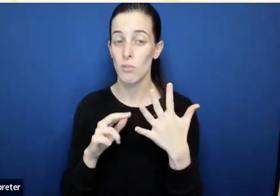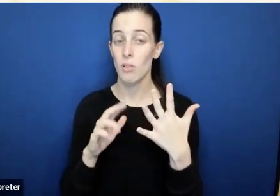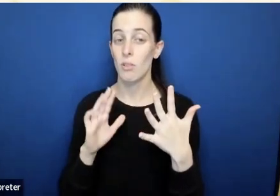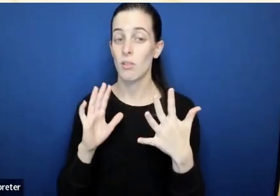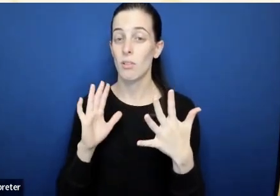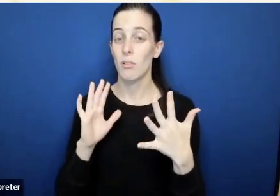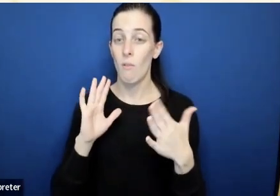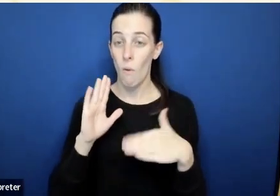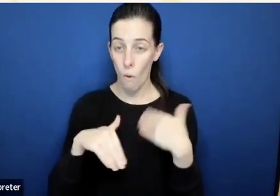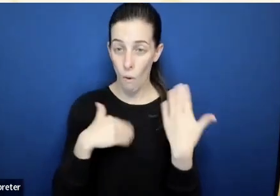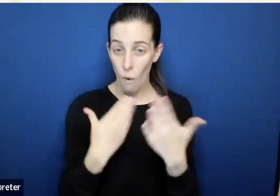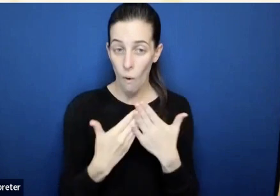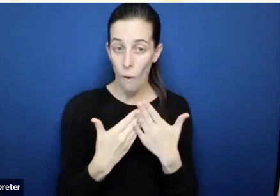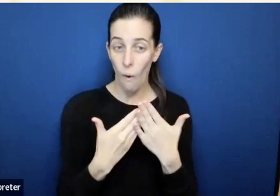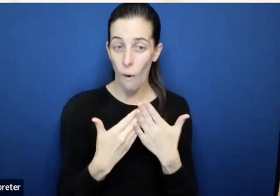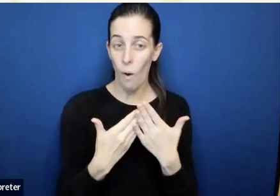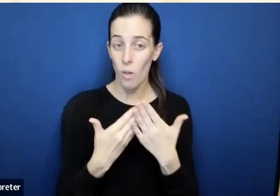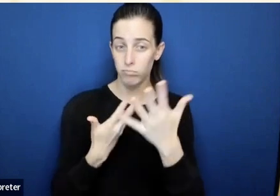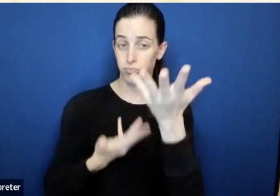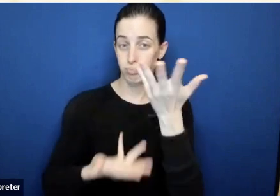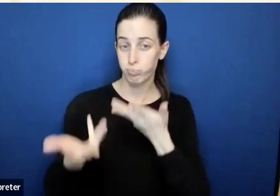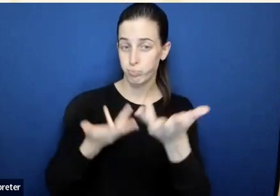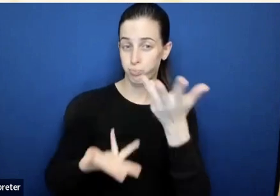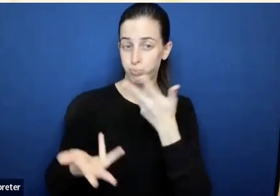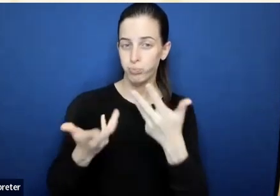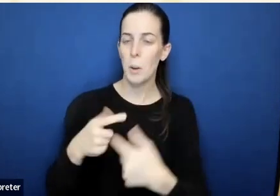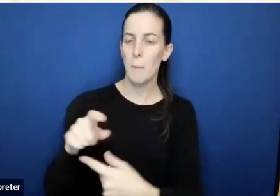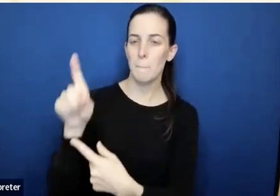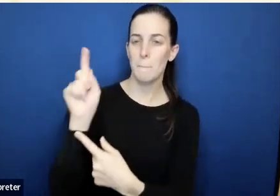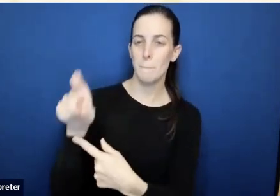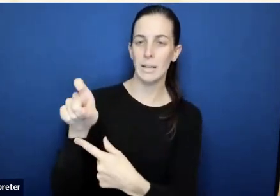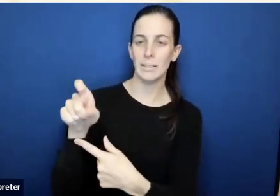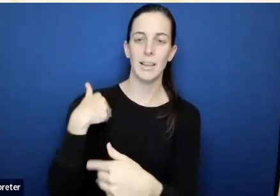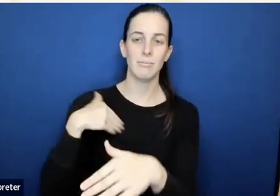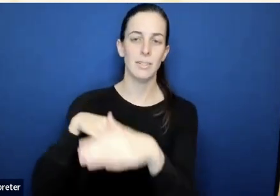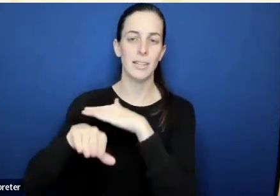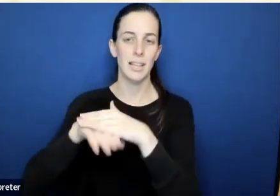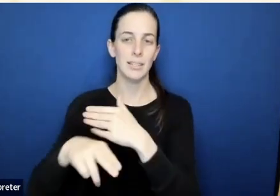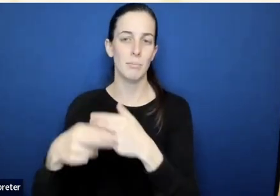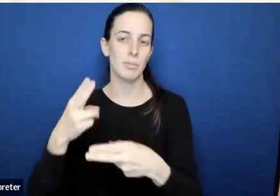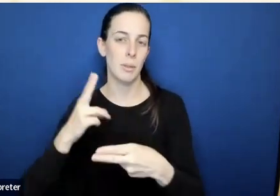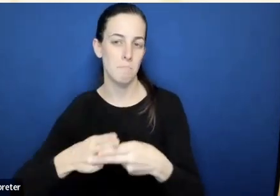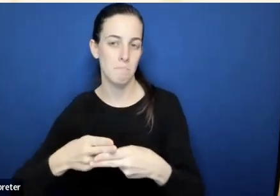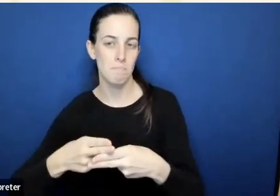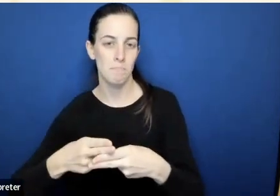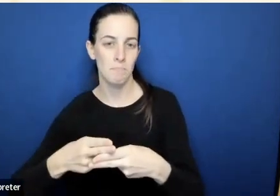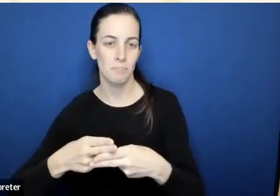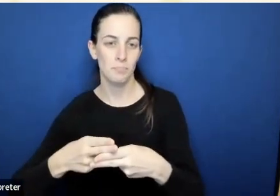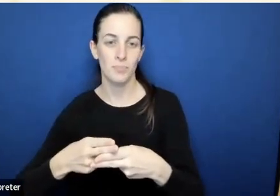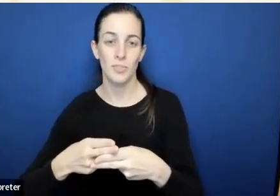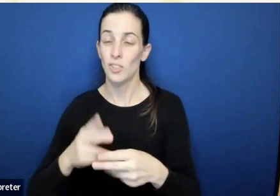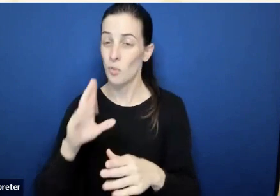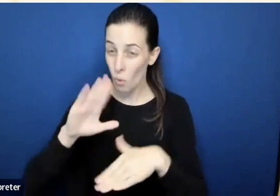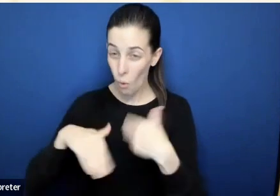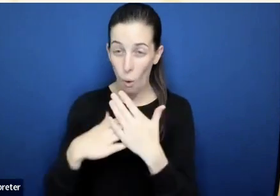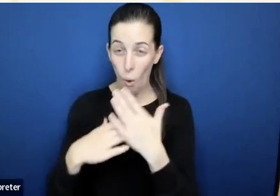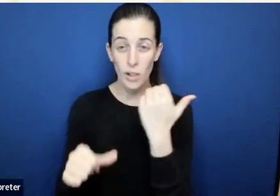Accessible names are names used by assistive technology, or text used by assistive technologies to identify the element.